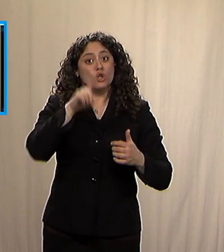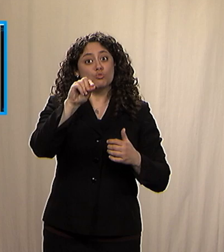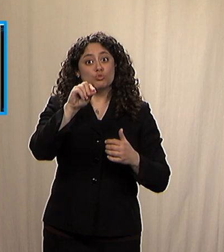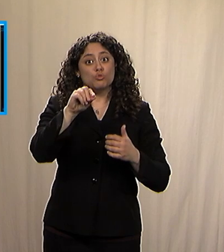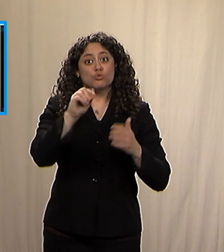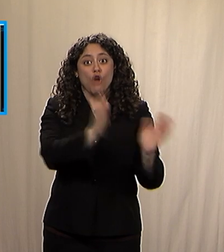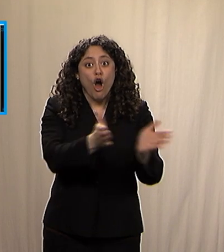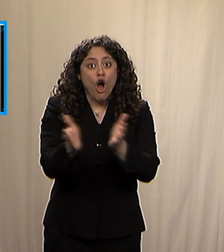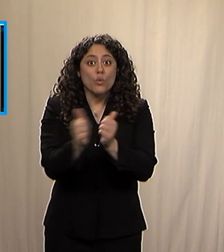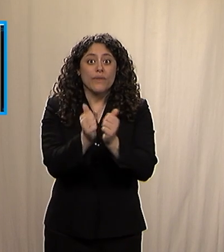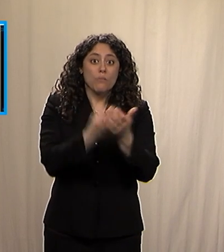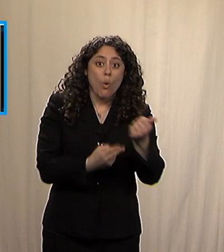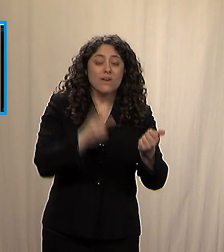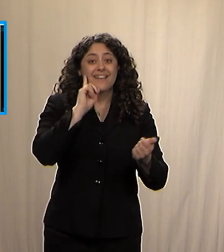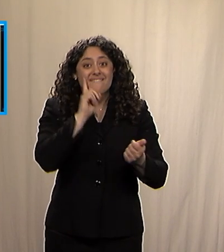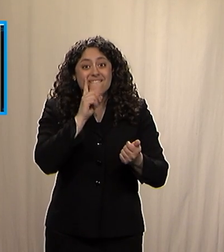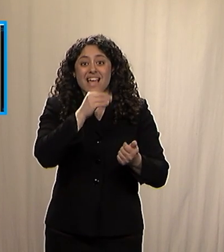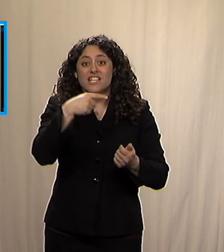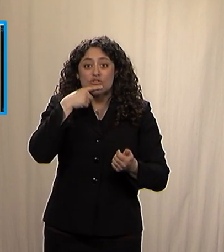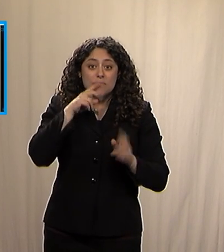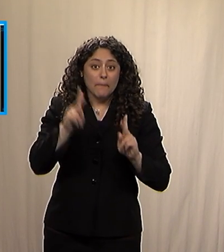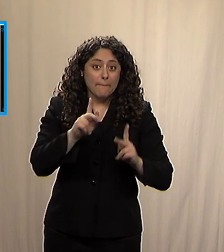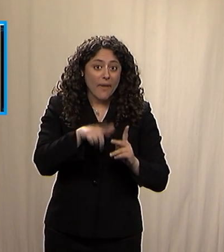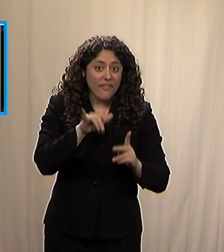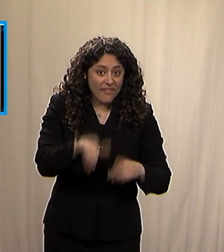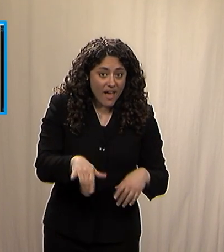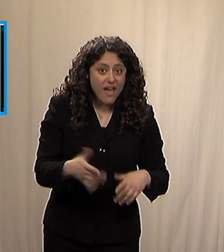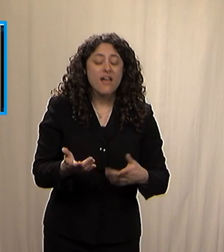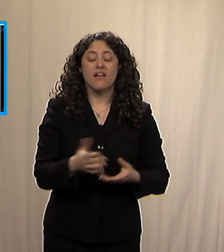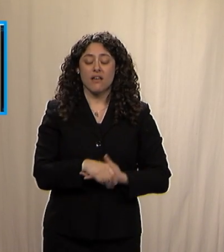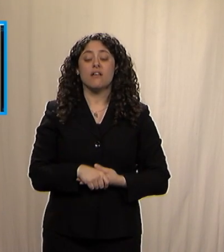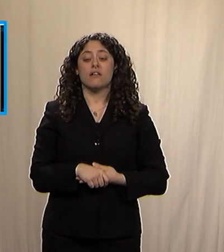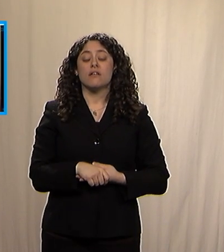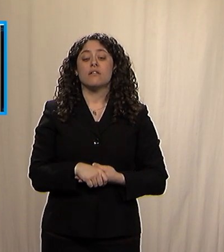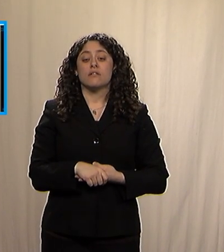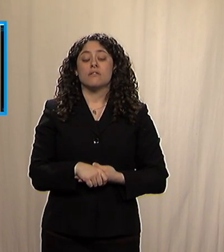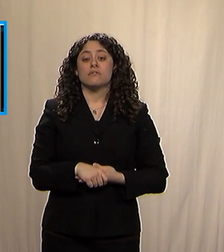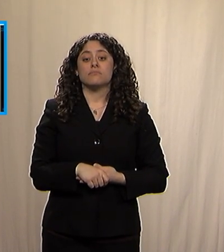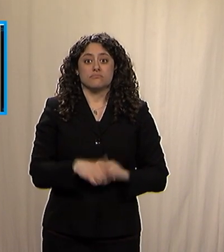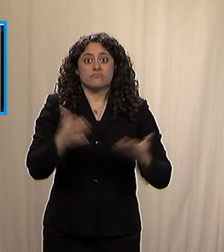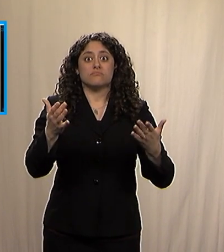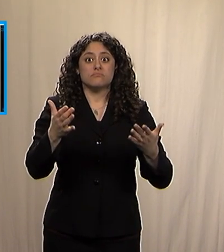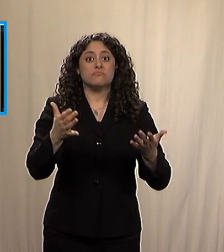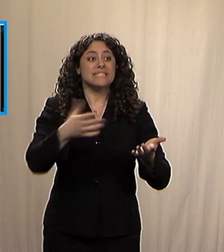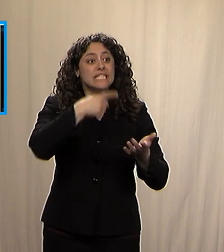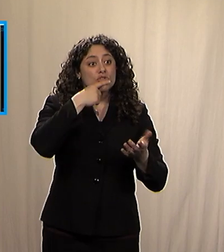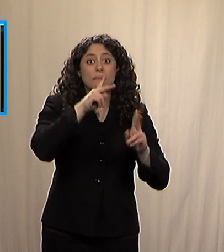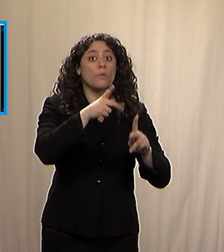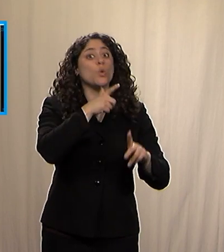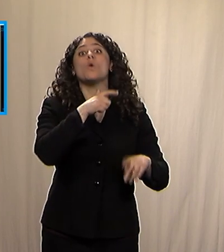I would be more than happy. I do talk to both deaf and hearing people about it, as well. Both you know, hearing people who aren't interpreters,